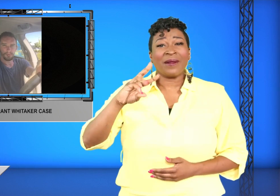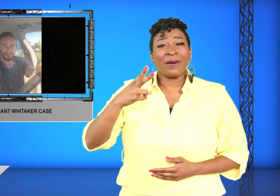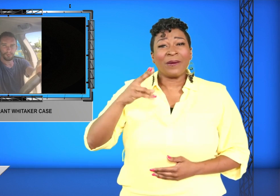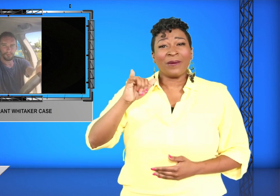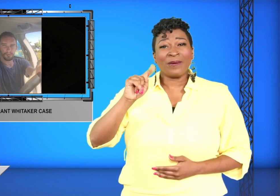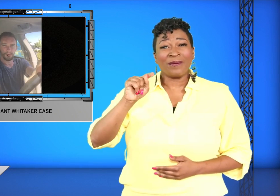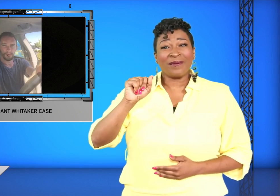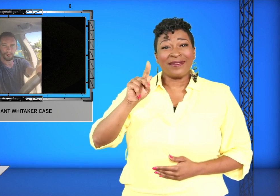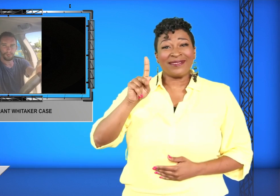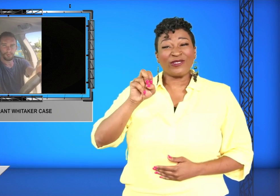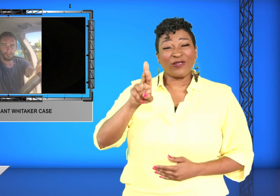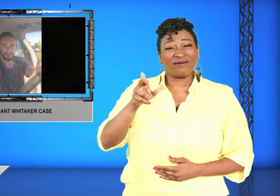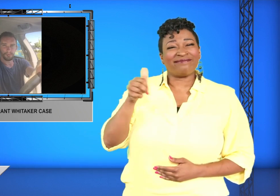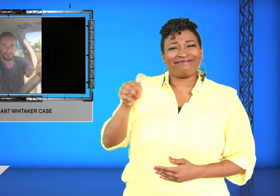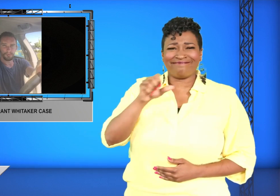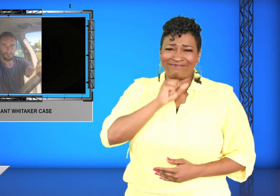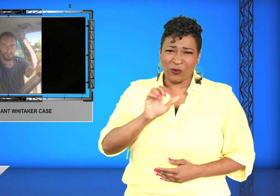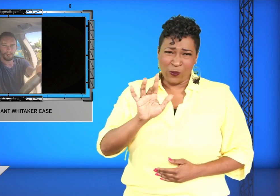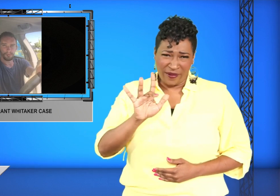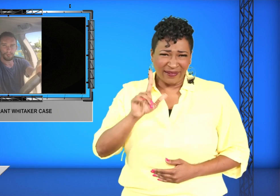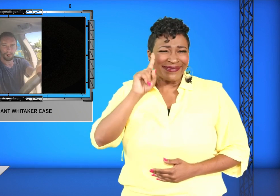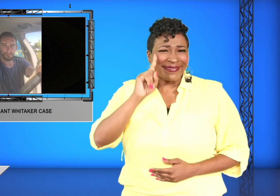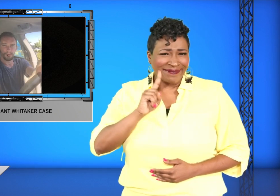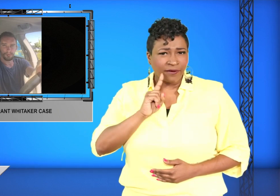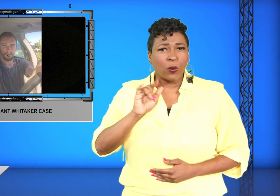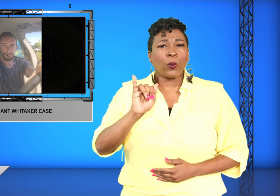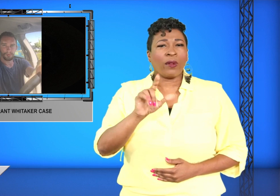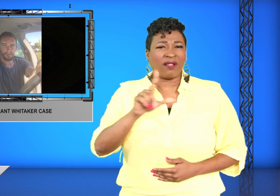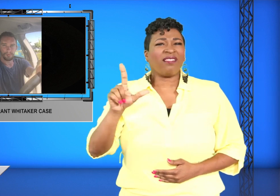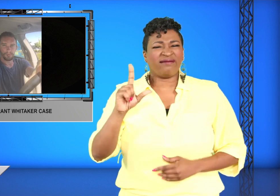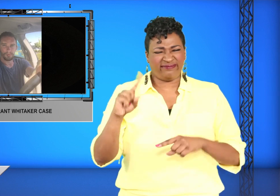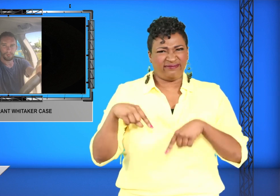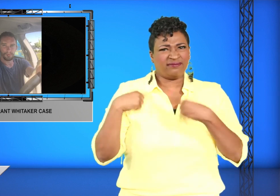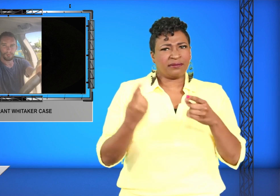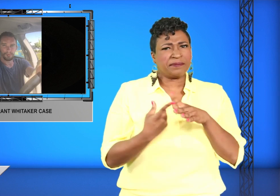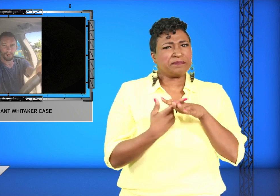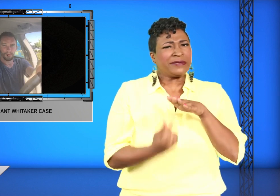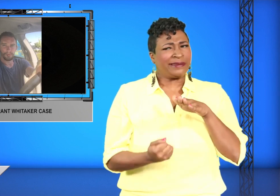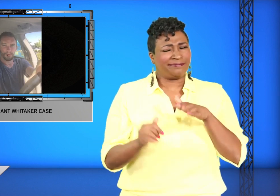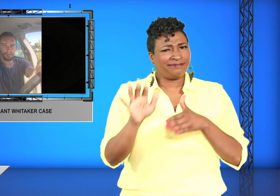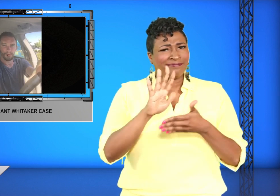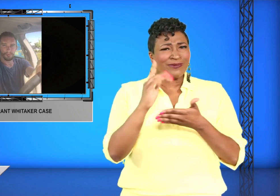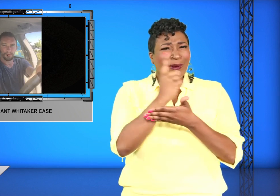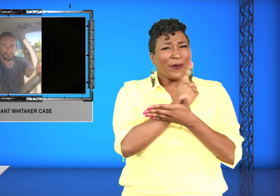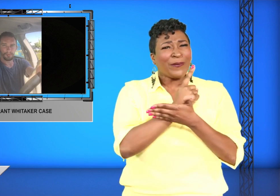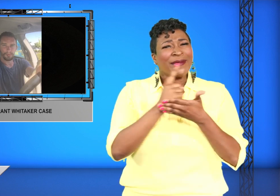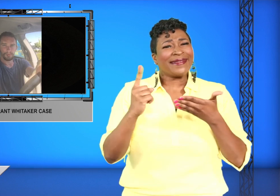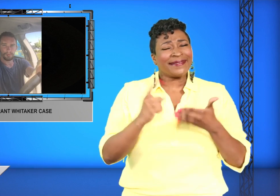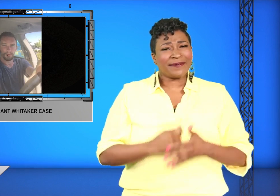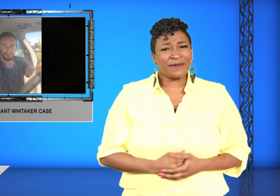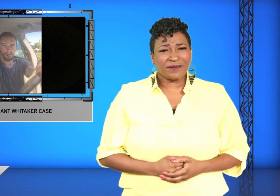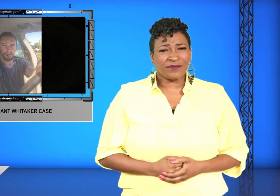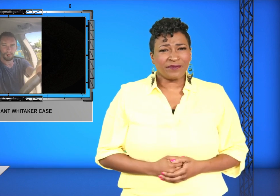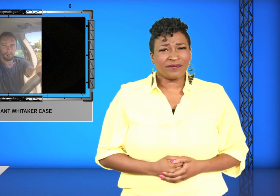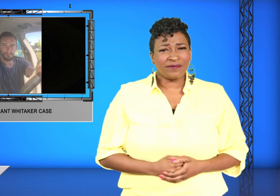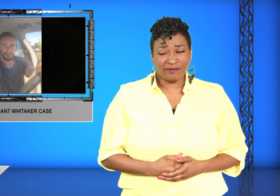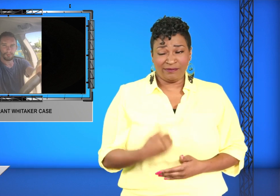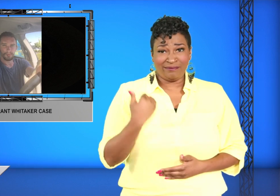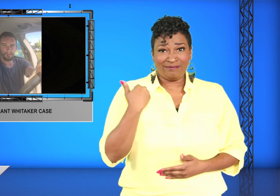Whitaker is the twenty-five-year-old Deaf Illinois man who's been missing for about a week.